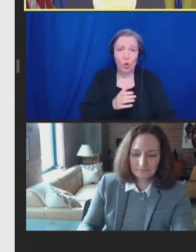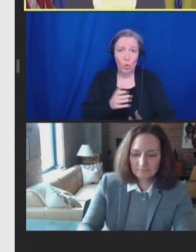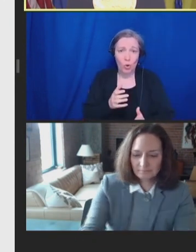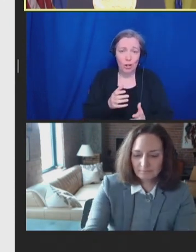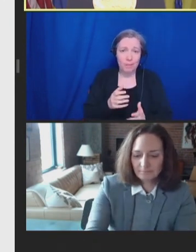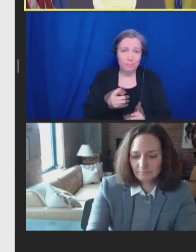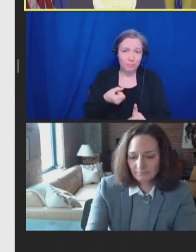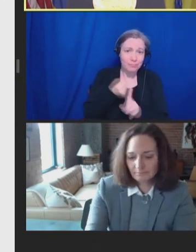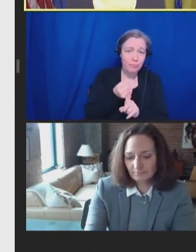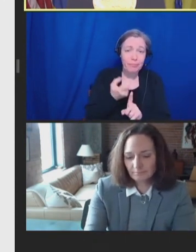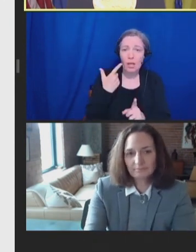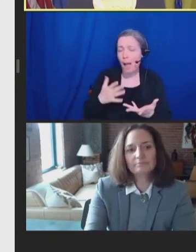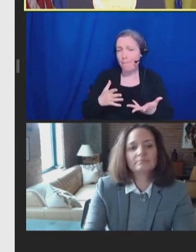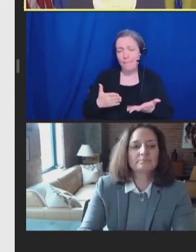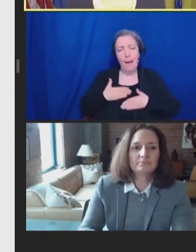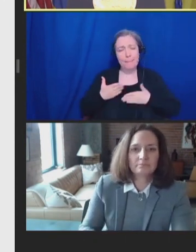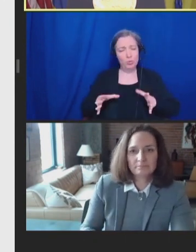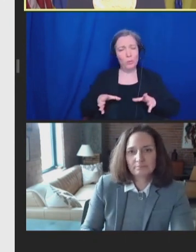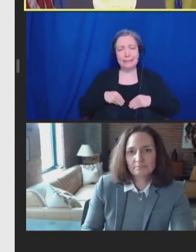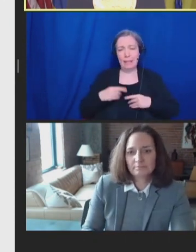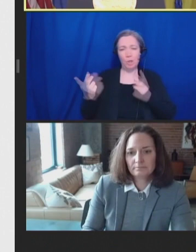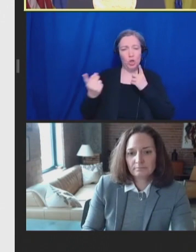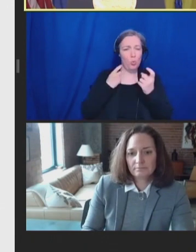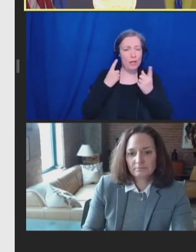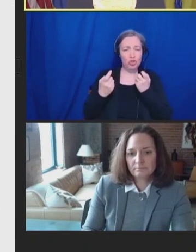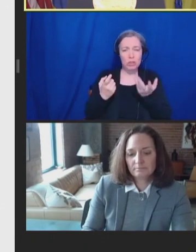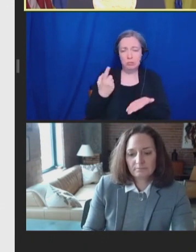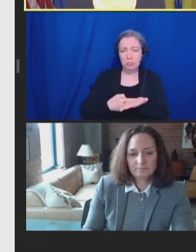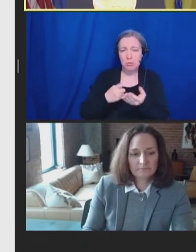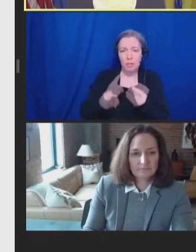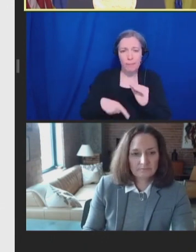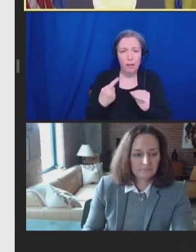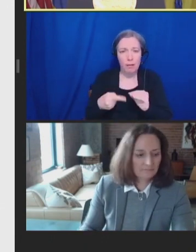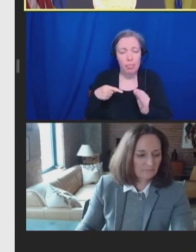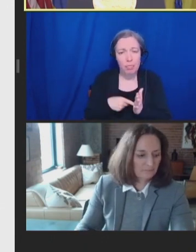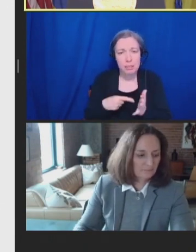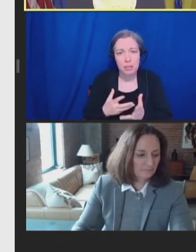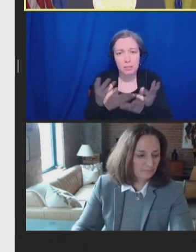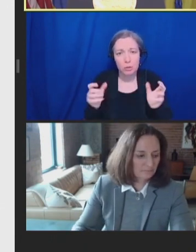questions and maybe explore this as much as we can. So, thanks for having me today.